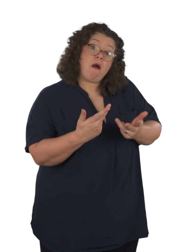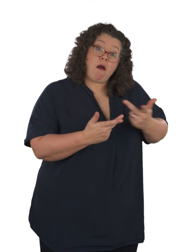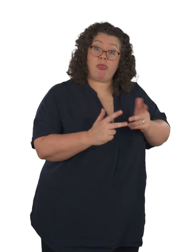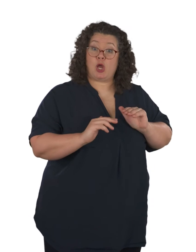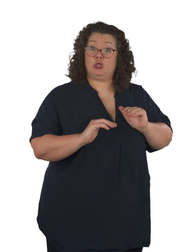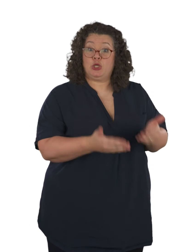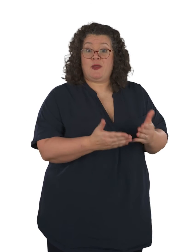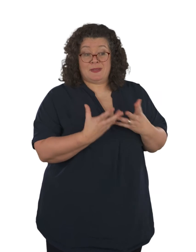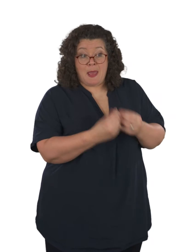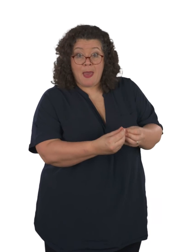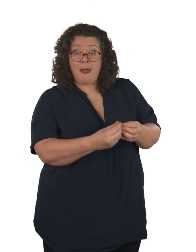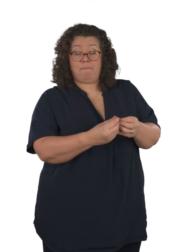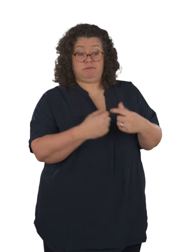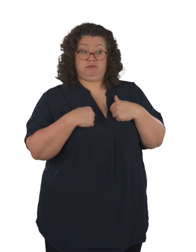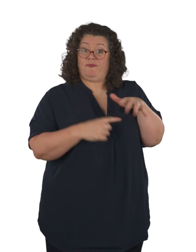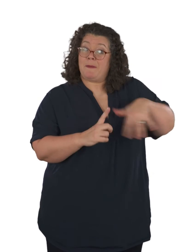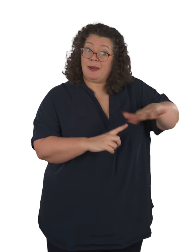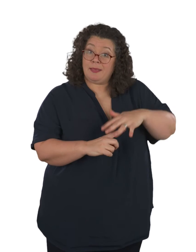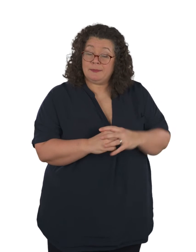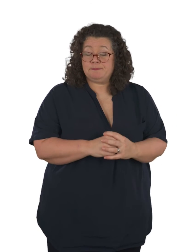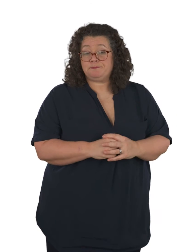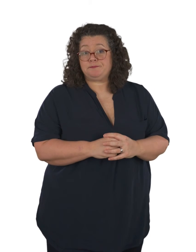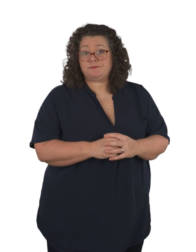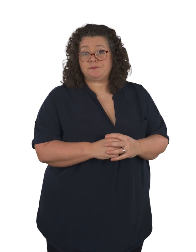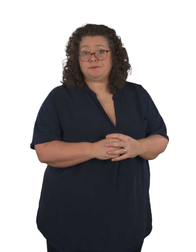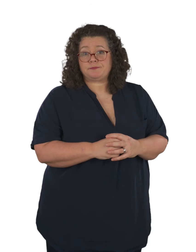The council might offer other services to help you and the family.